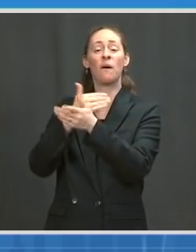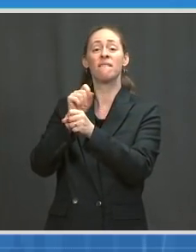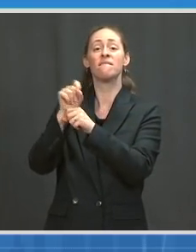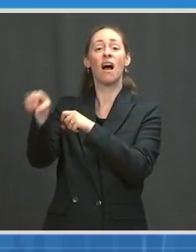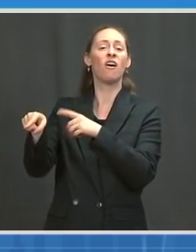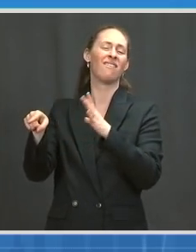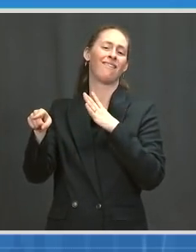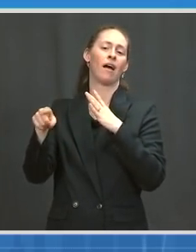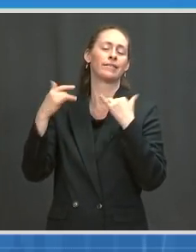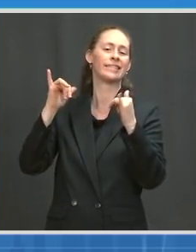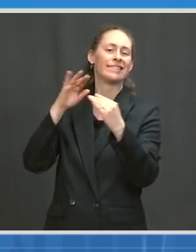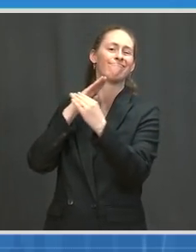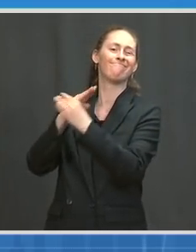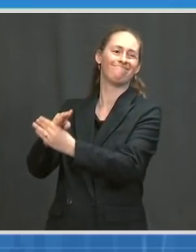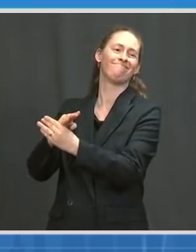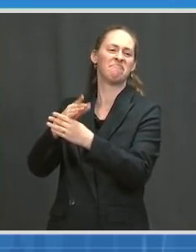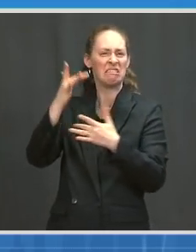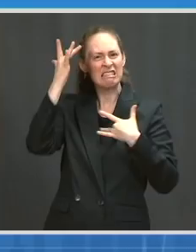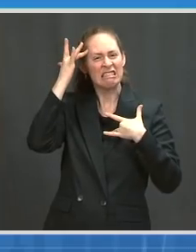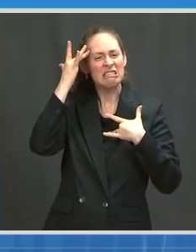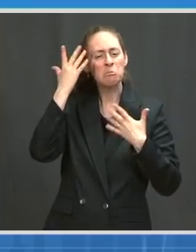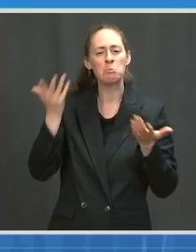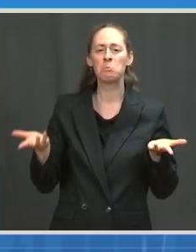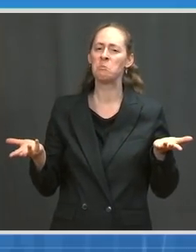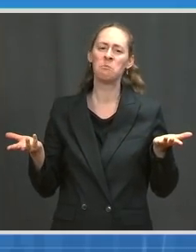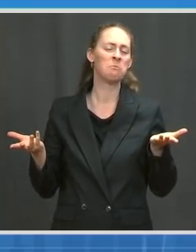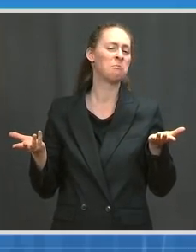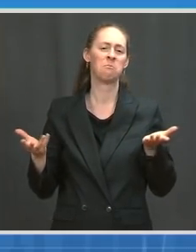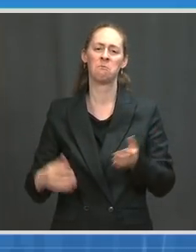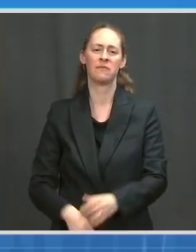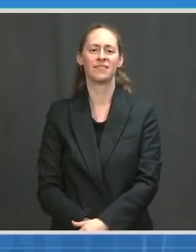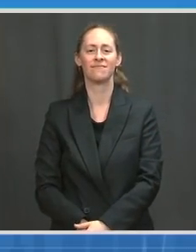the four panels are a response against four different viruses --